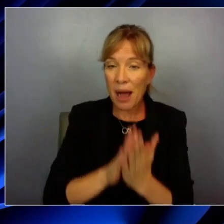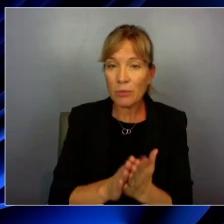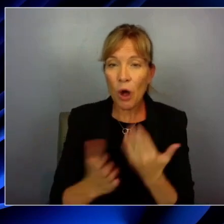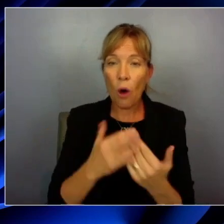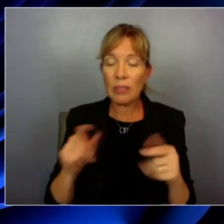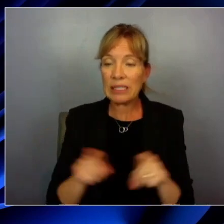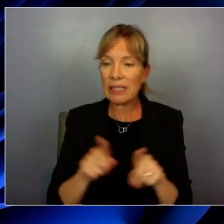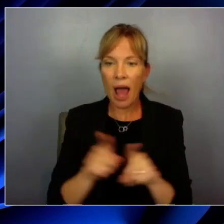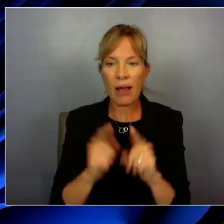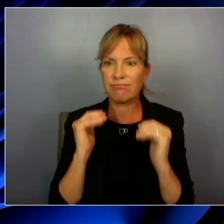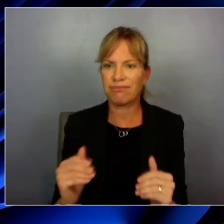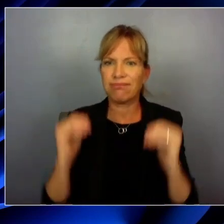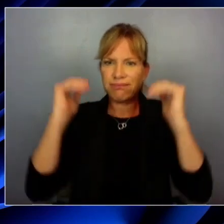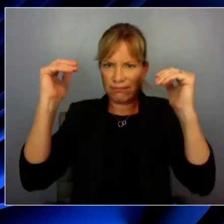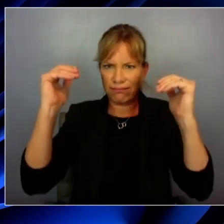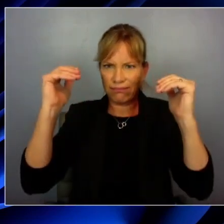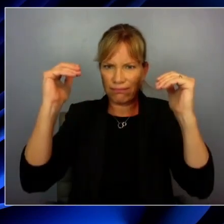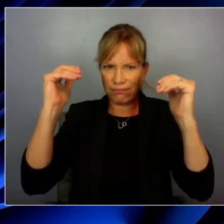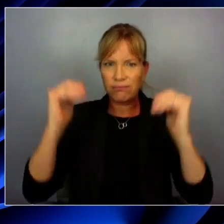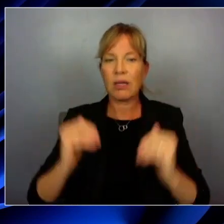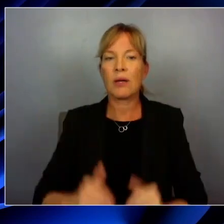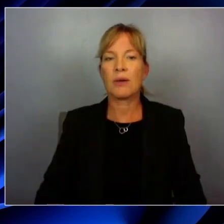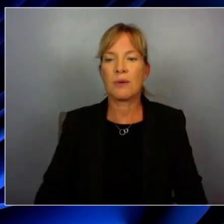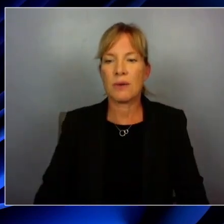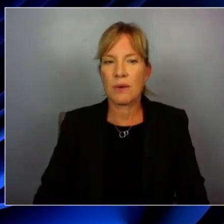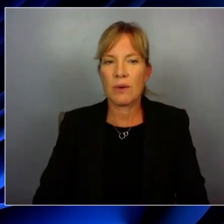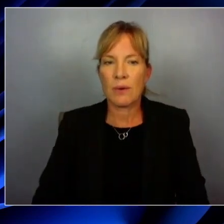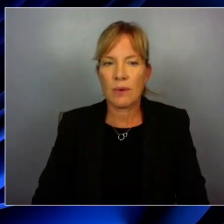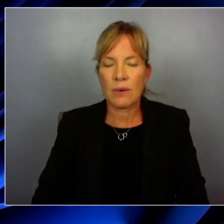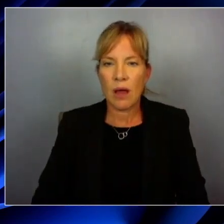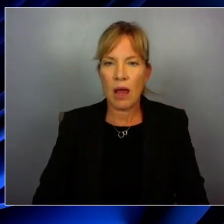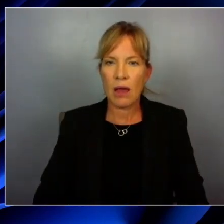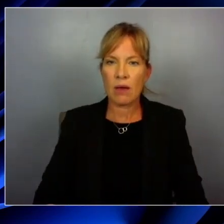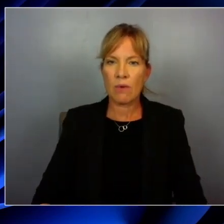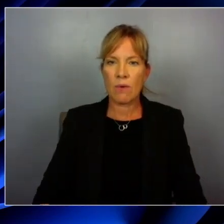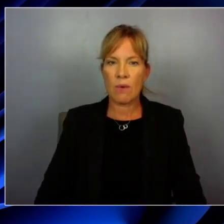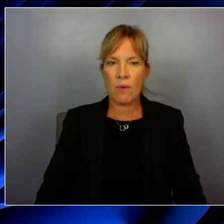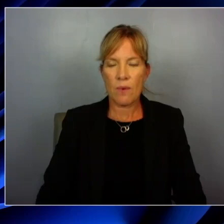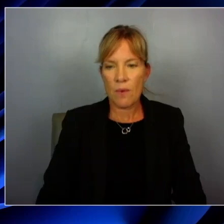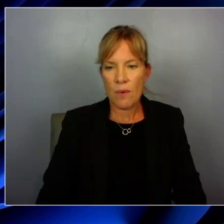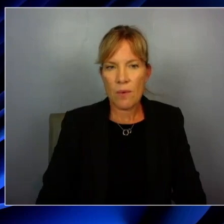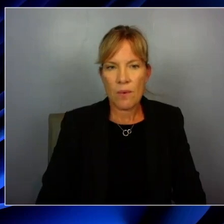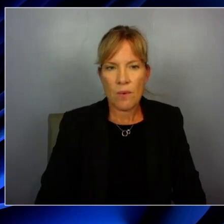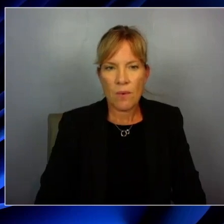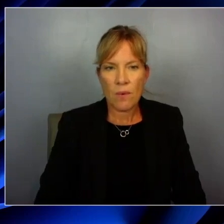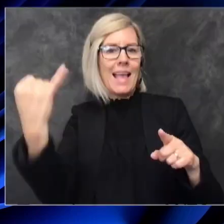Let's run Vt. I love the idea of a person interacting with the device and then